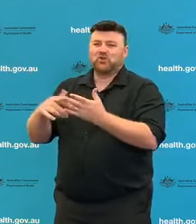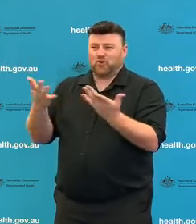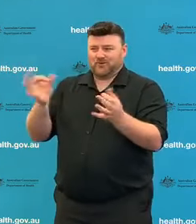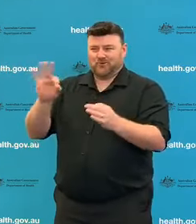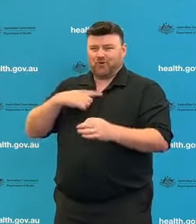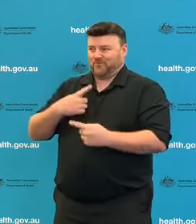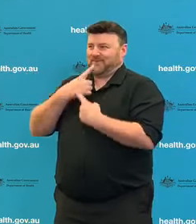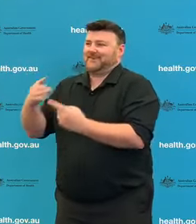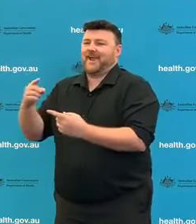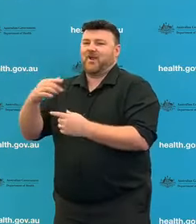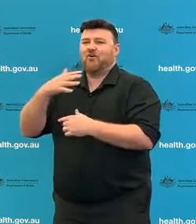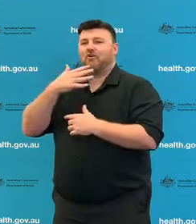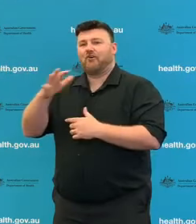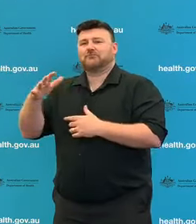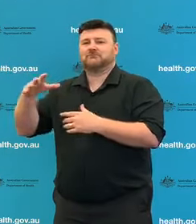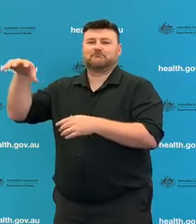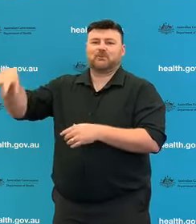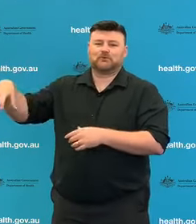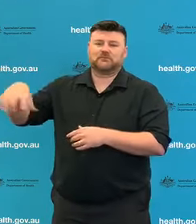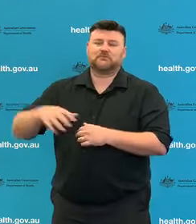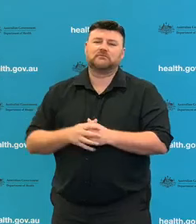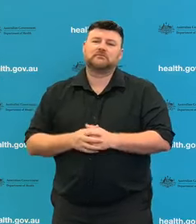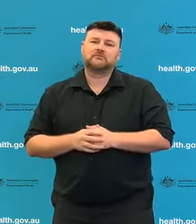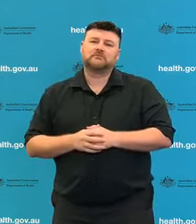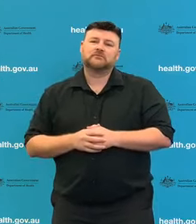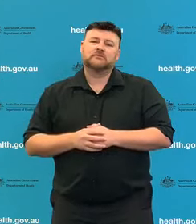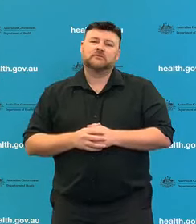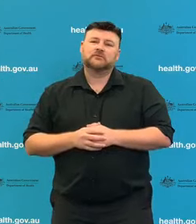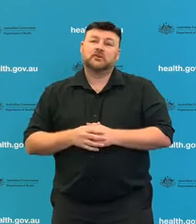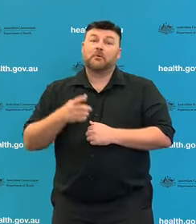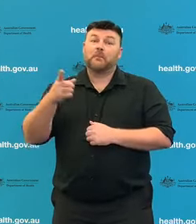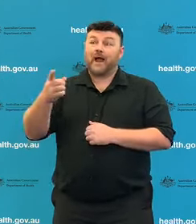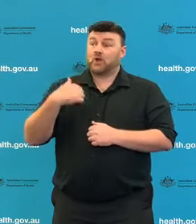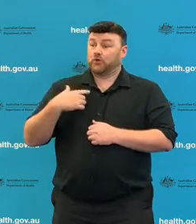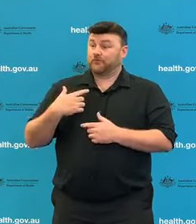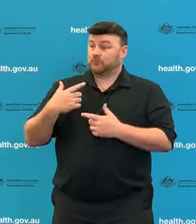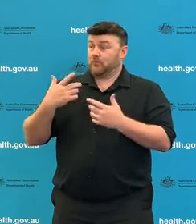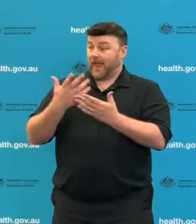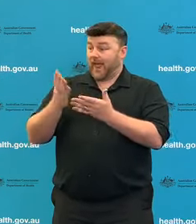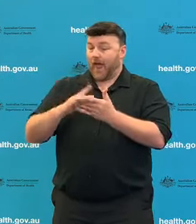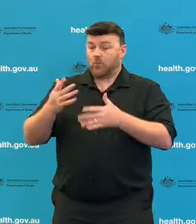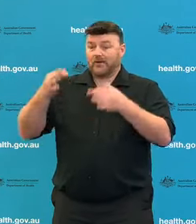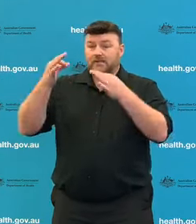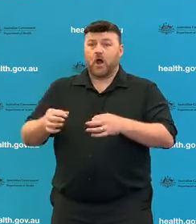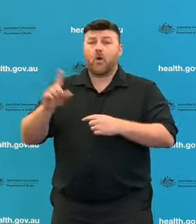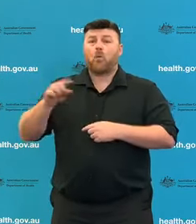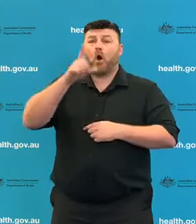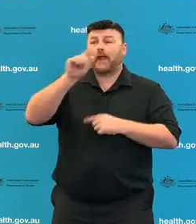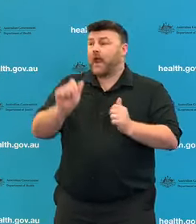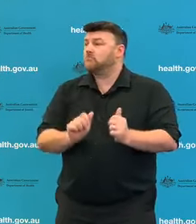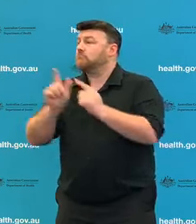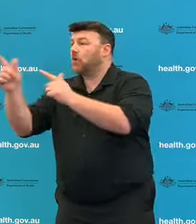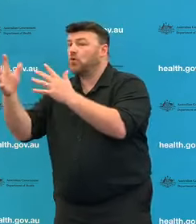It may be the determination of the what's allowed to move across the particular border as we know Western Australia has their hard